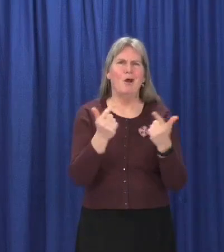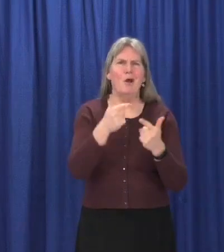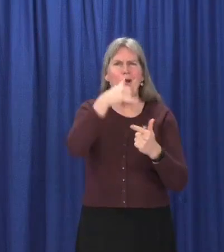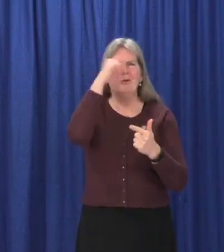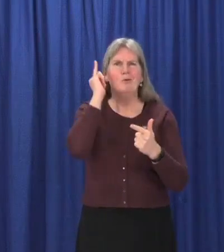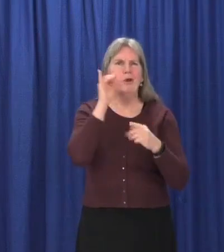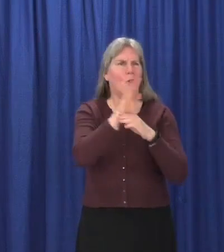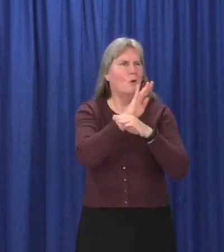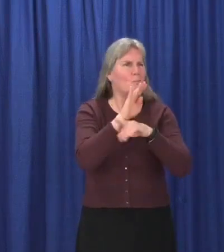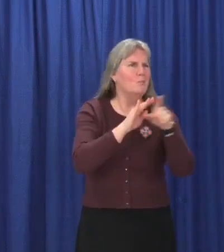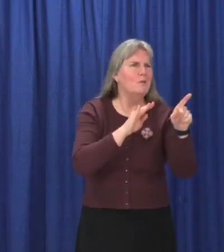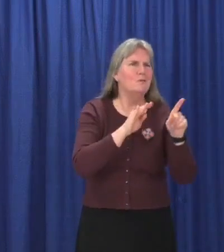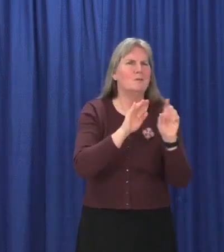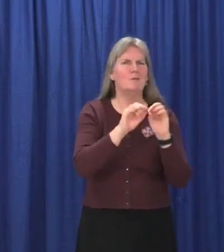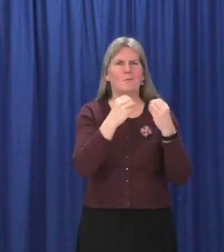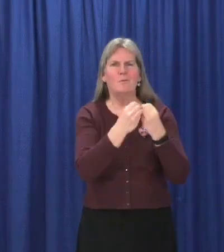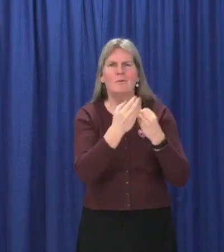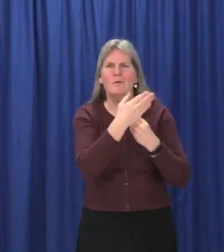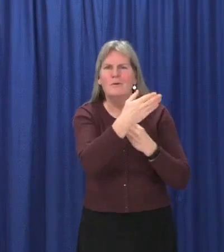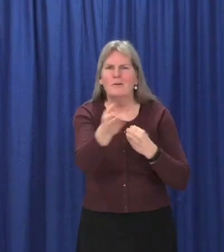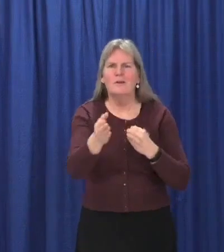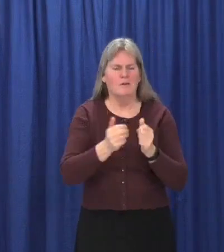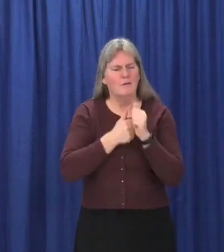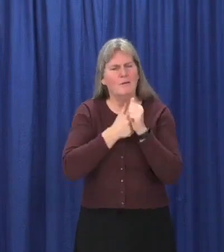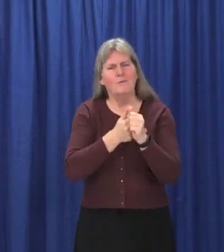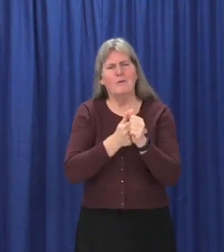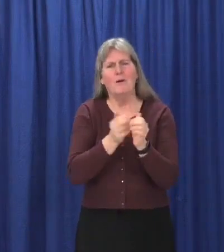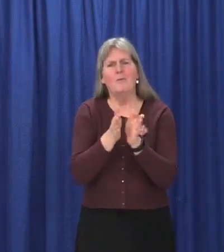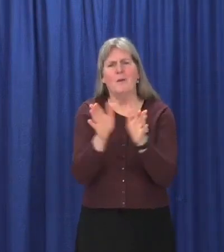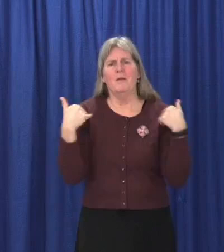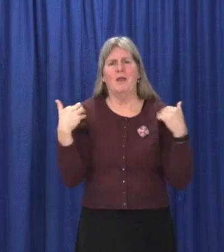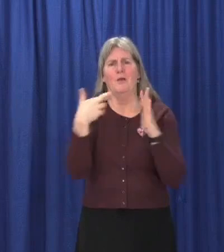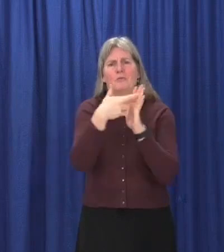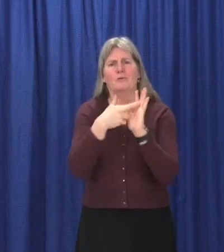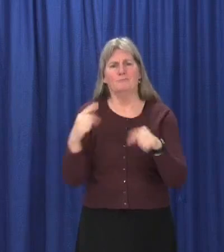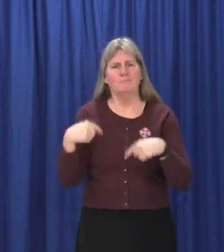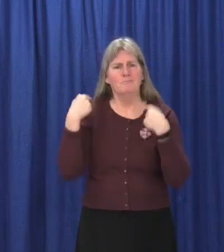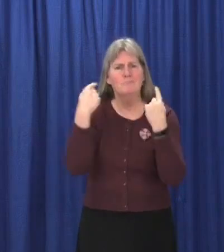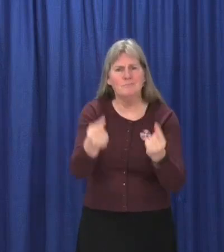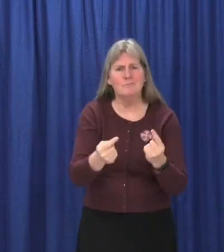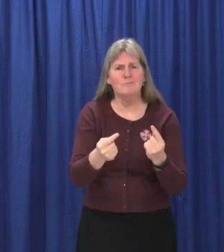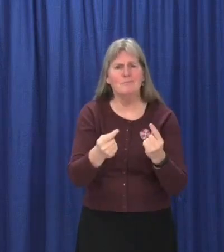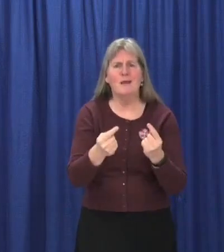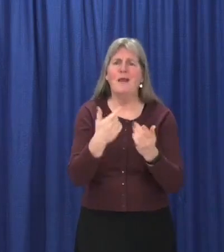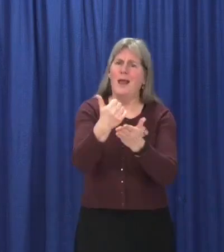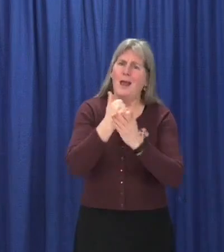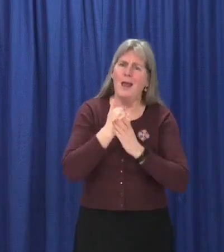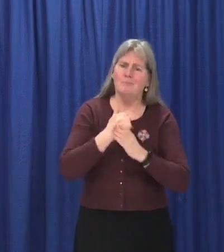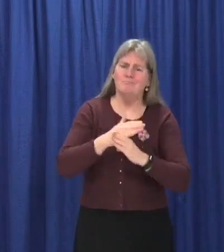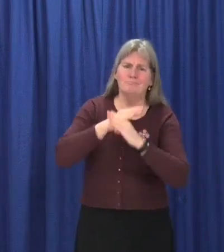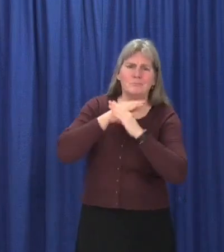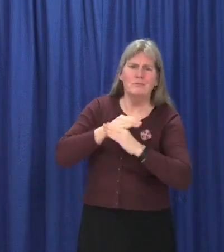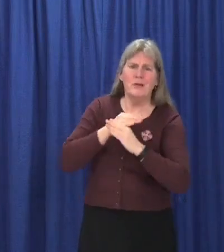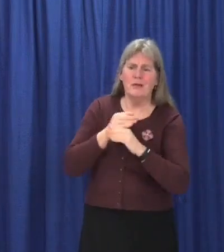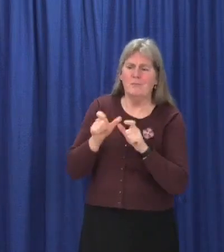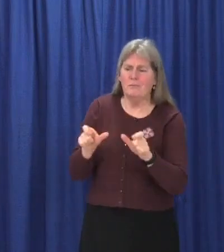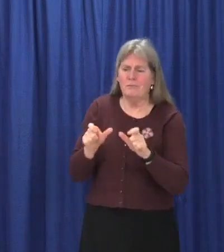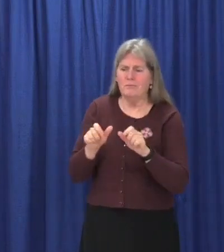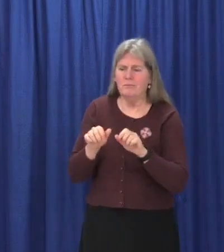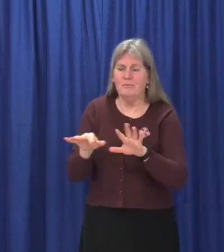organizations, for following public health measures and helping prevent the spread of COVID-19. I also want to thank you all